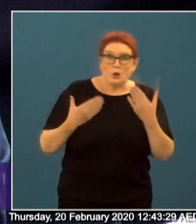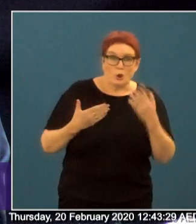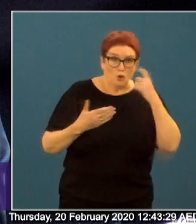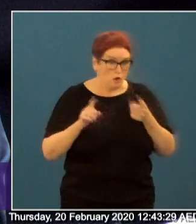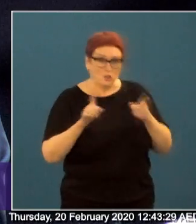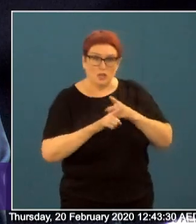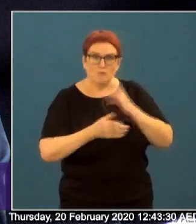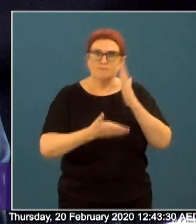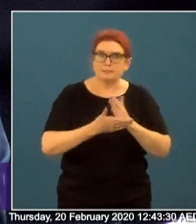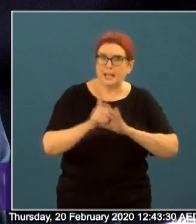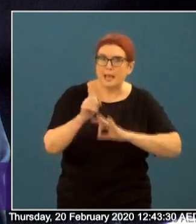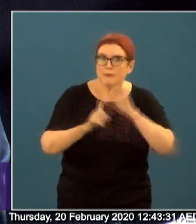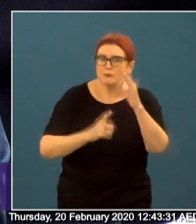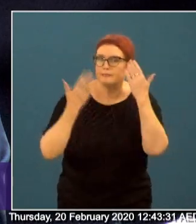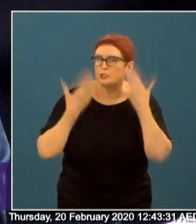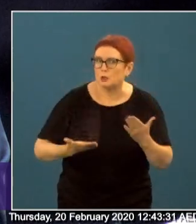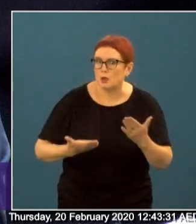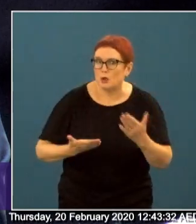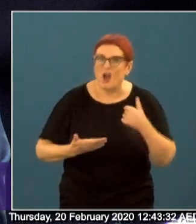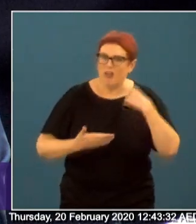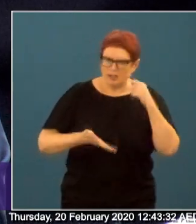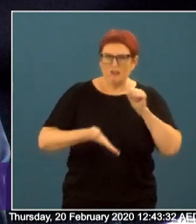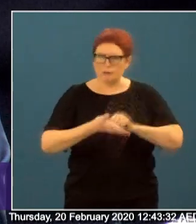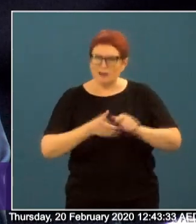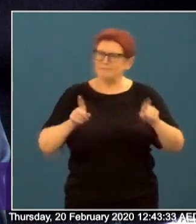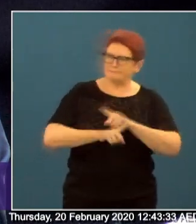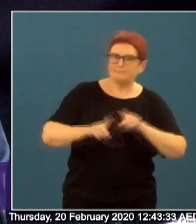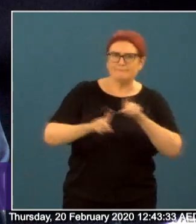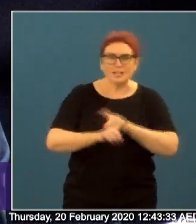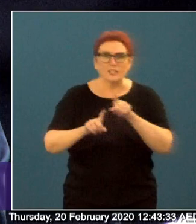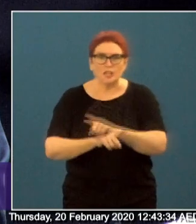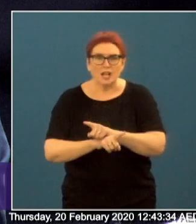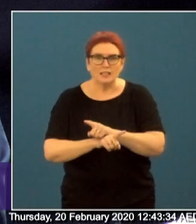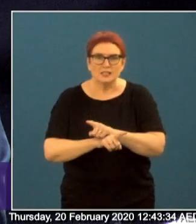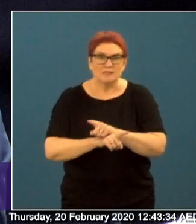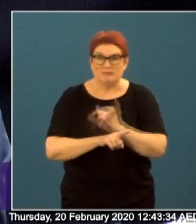And we can think we're doing the right thing, but we need to carefully fund